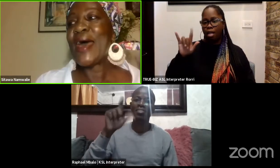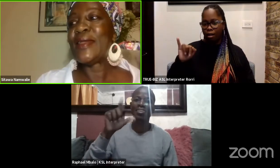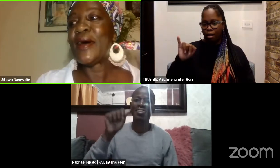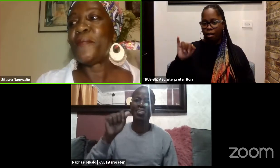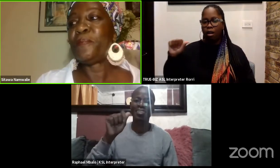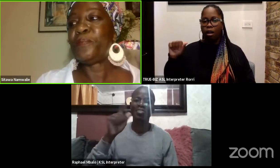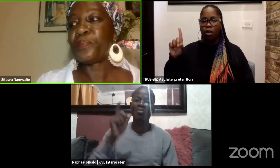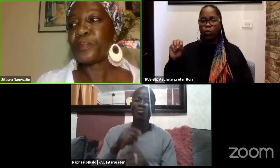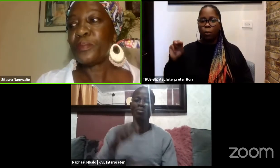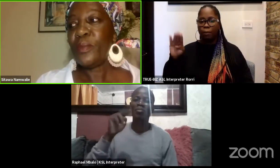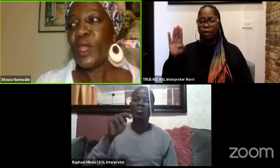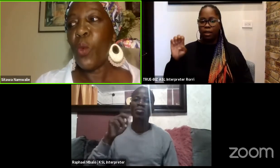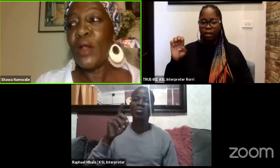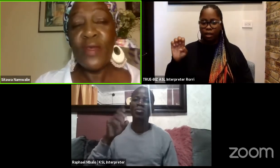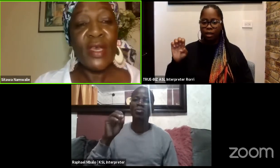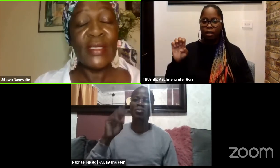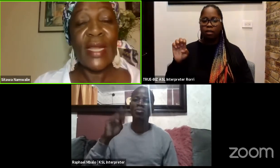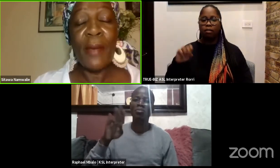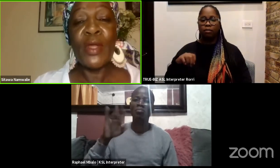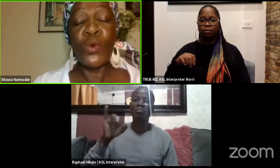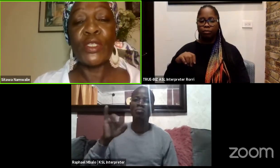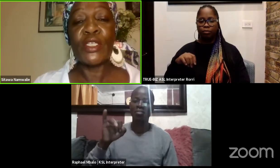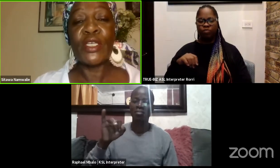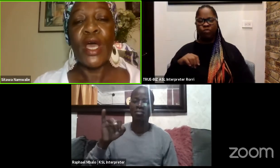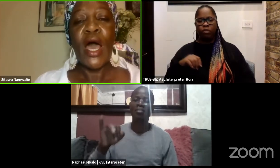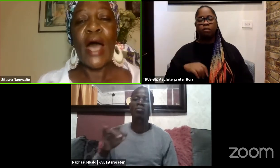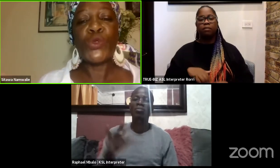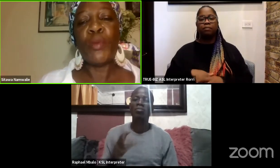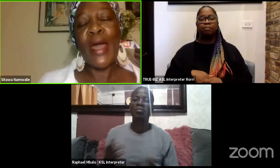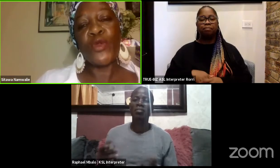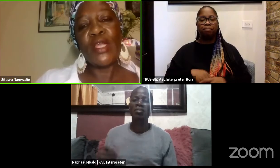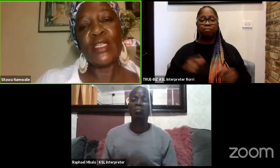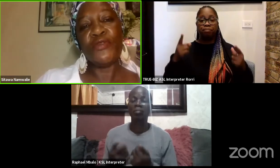one of the things that happened was that as we migrated